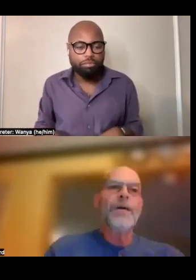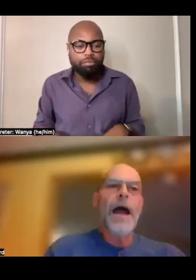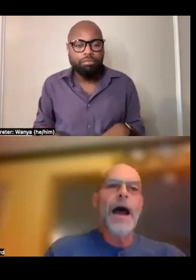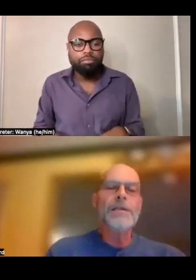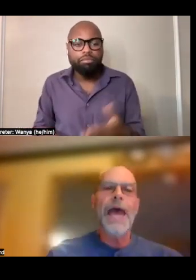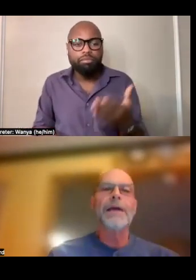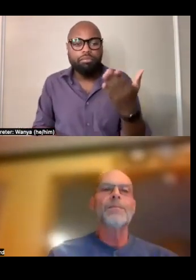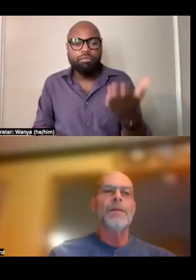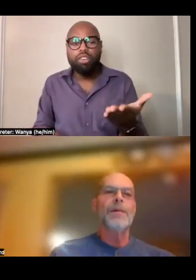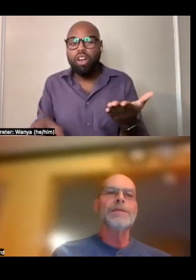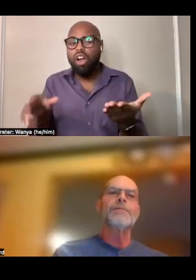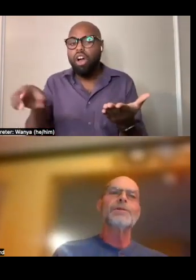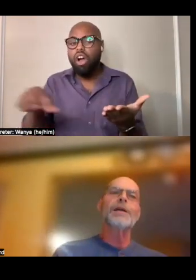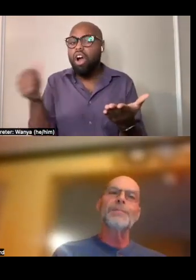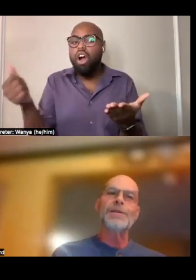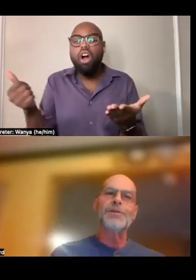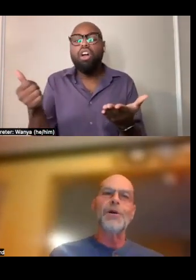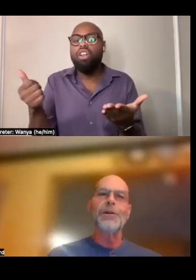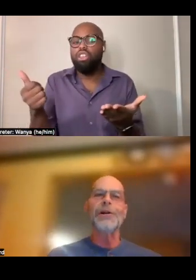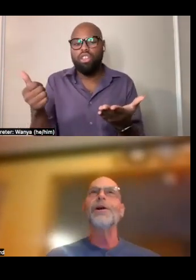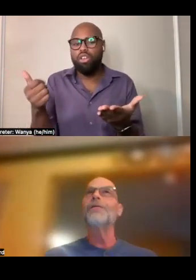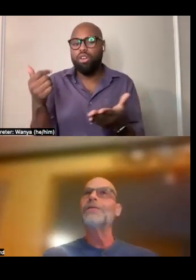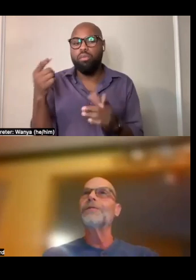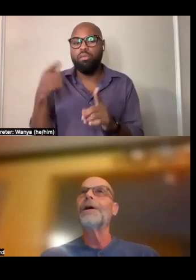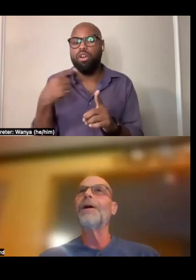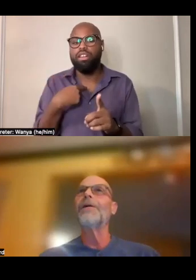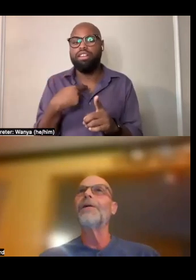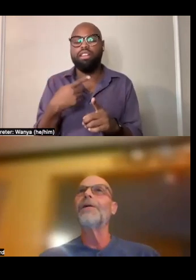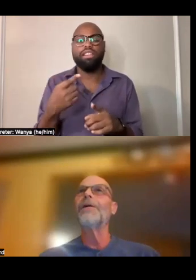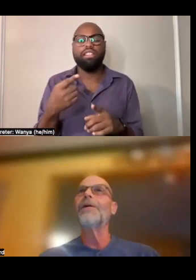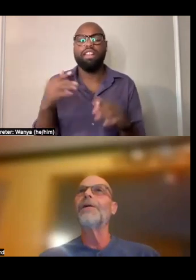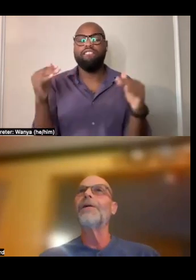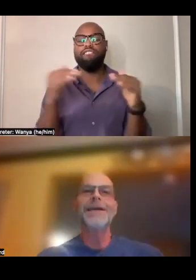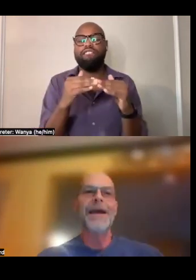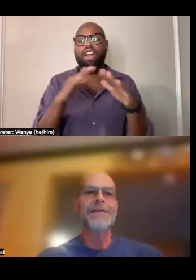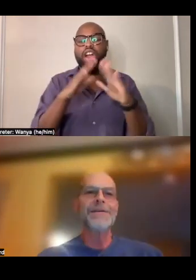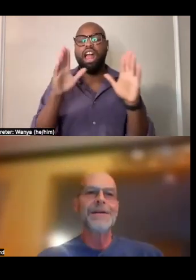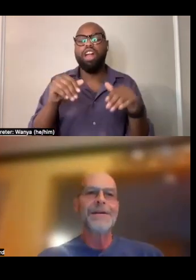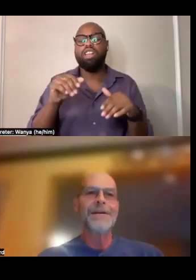the Fair Housing Act Amendments, which I didn't mention earlier, of 1988,